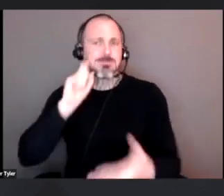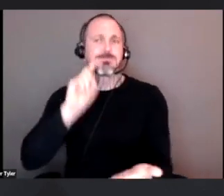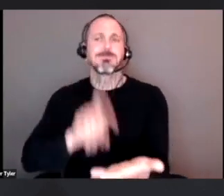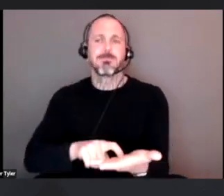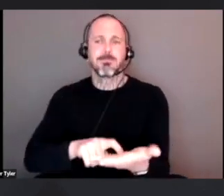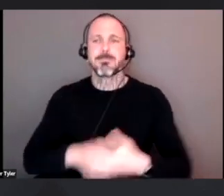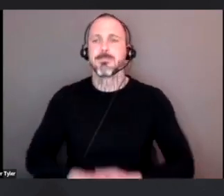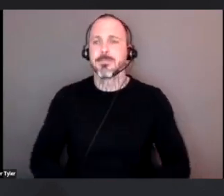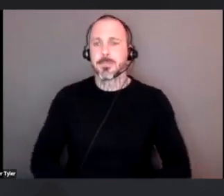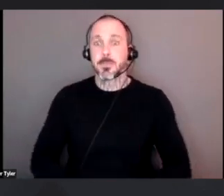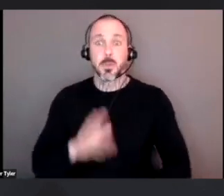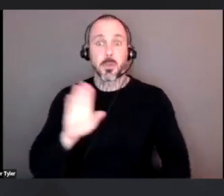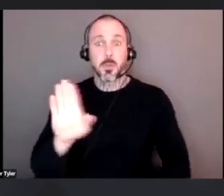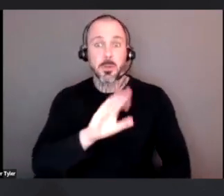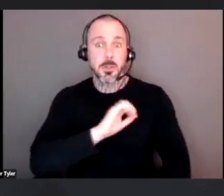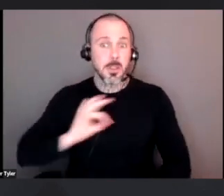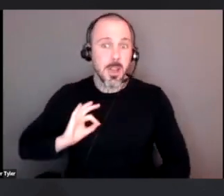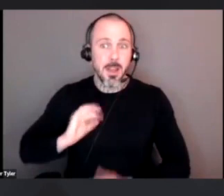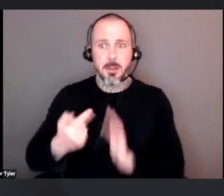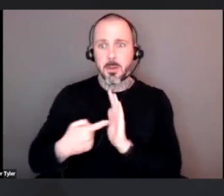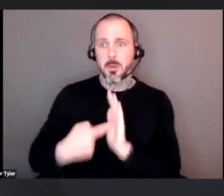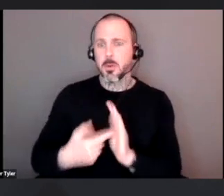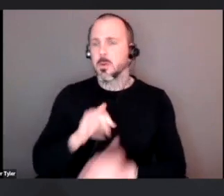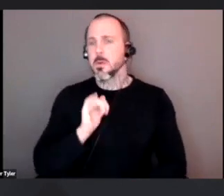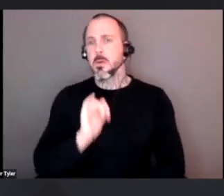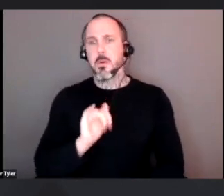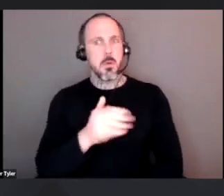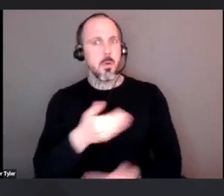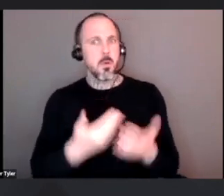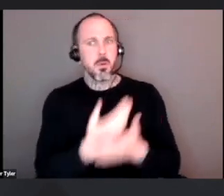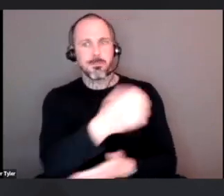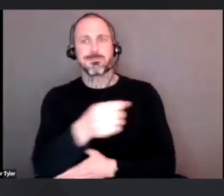Thank you so much, Tonya. Another question for Dave.